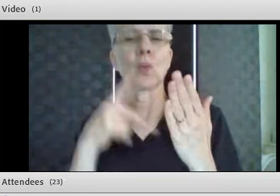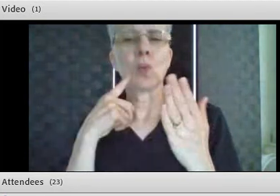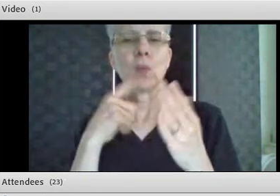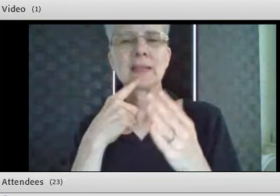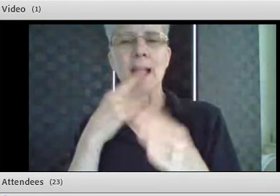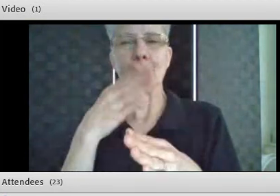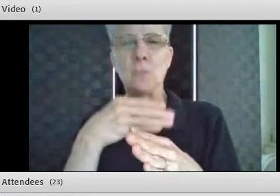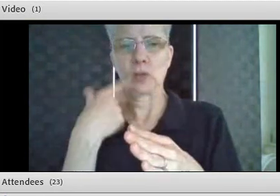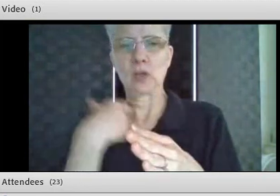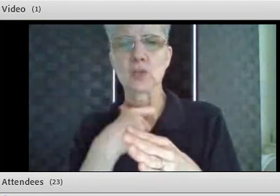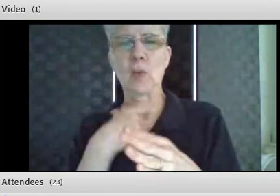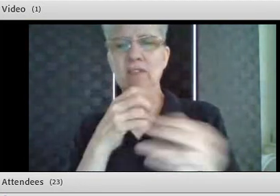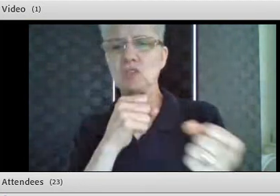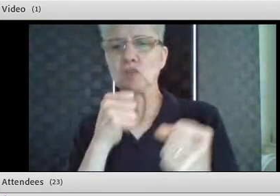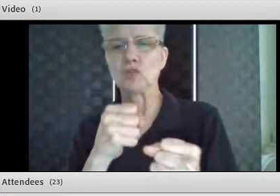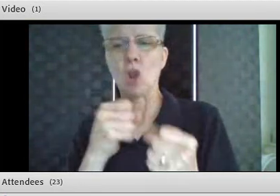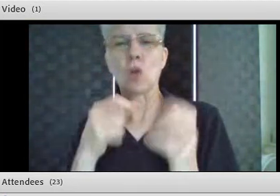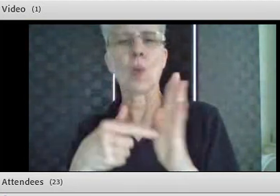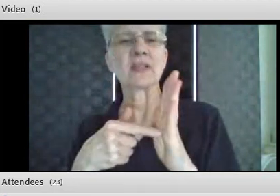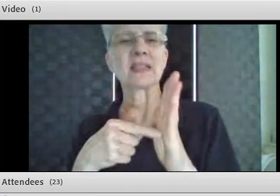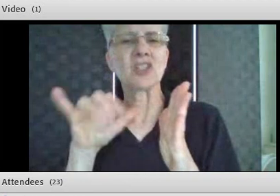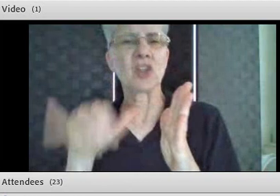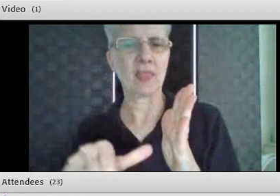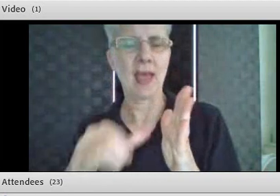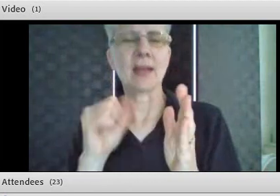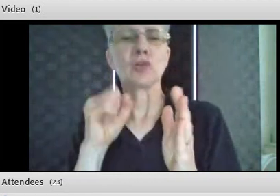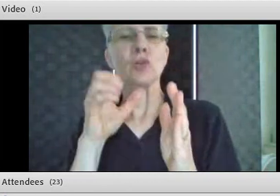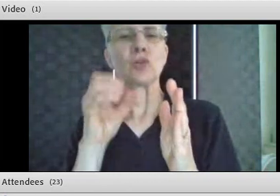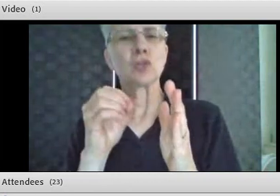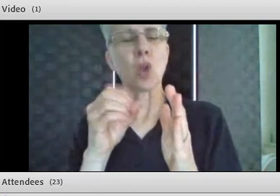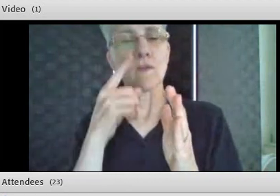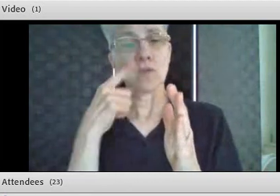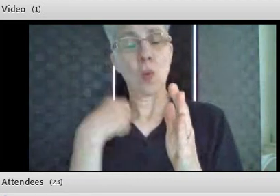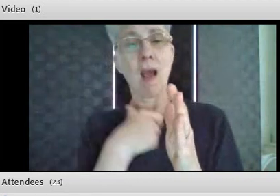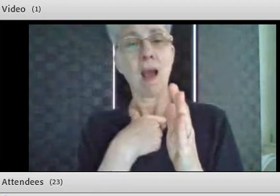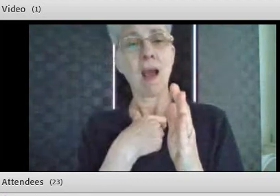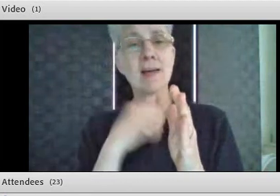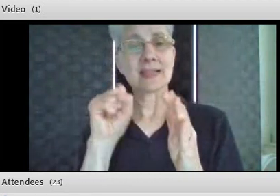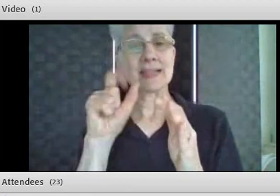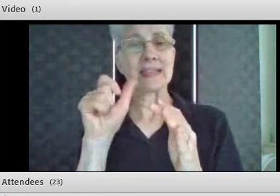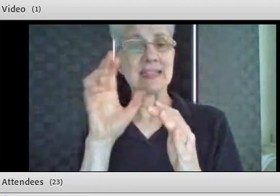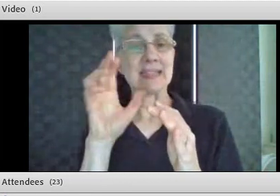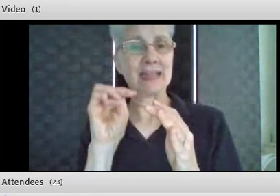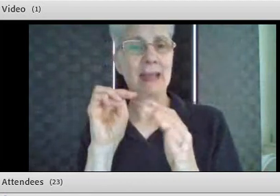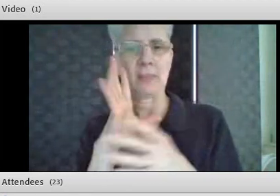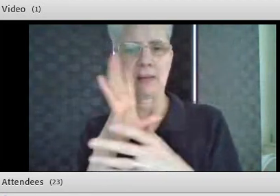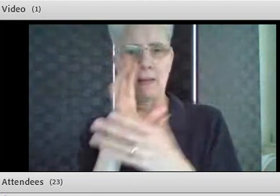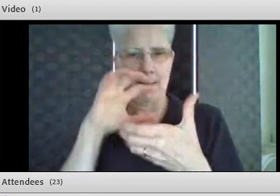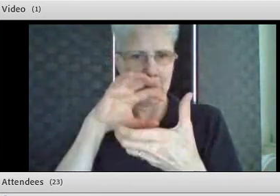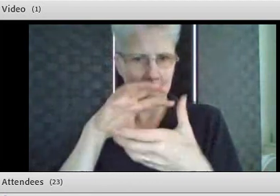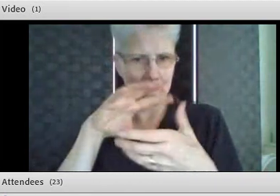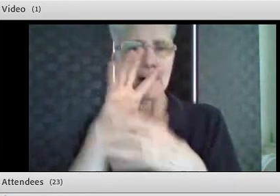because we have such a strong representation there, so, you know, for us, S.T.E.A.M. combines multiple disciplines,